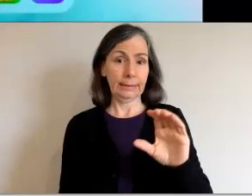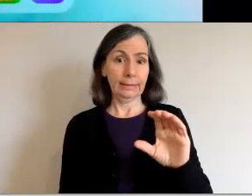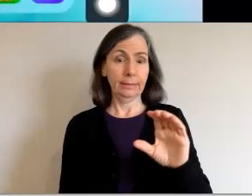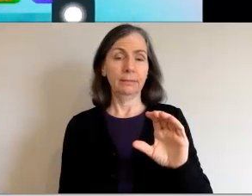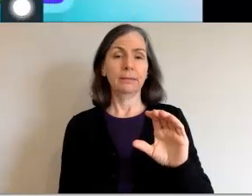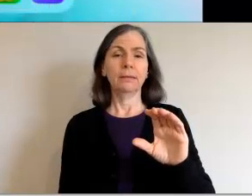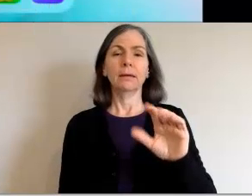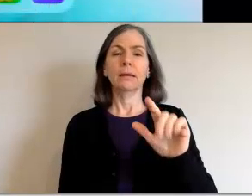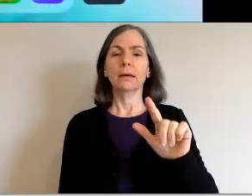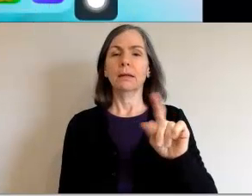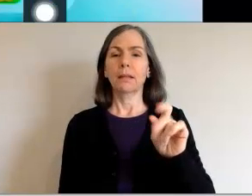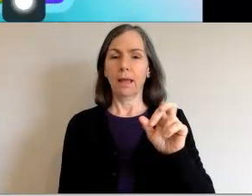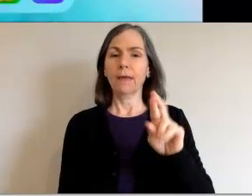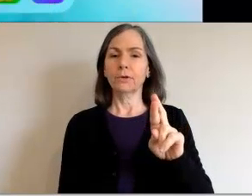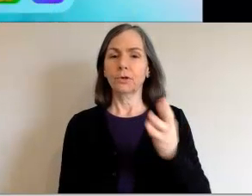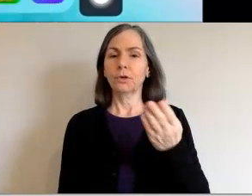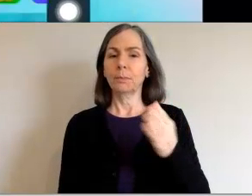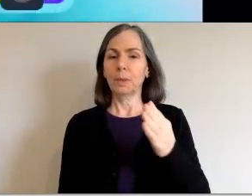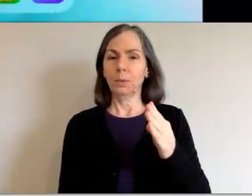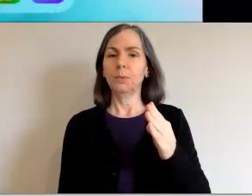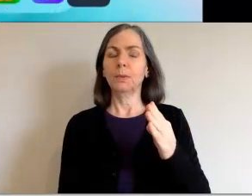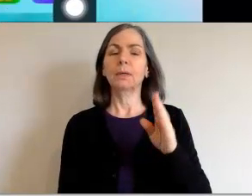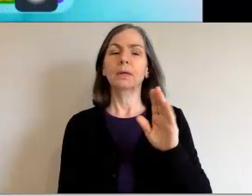in blue with a big C.